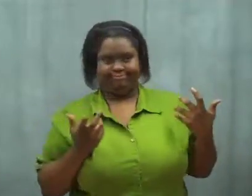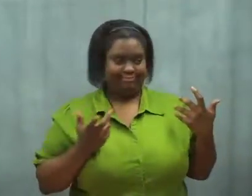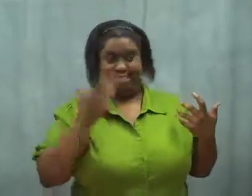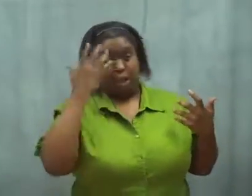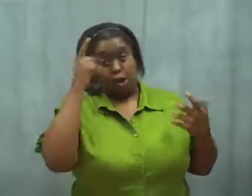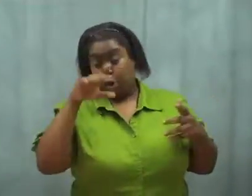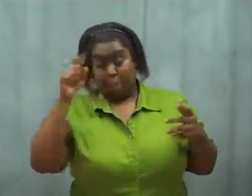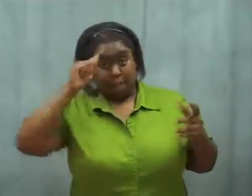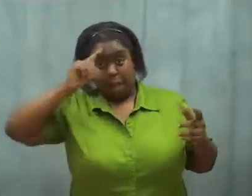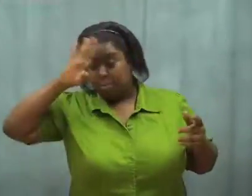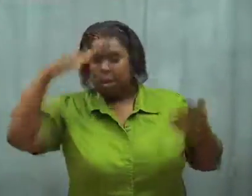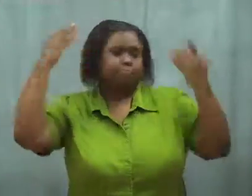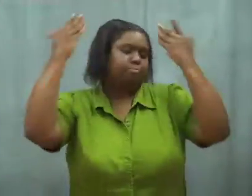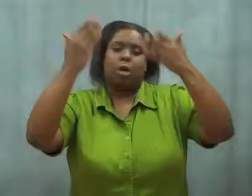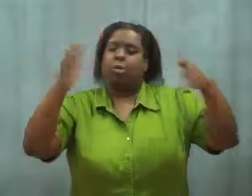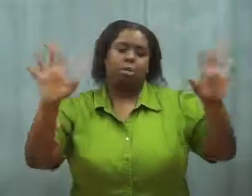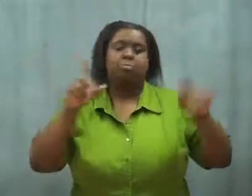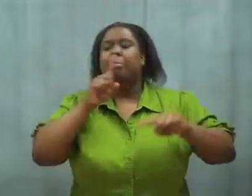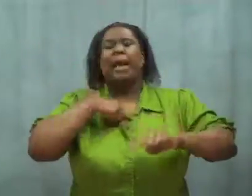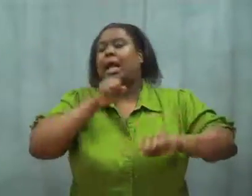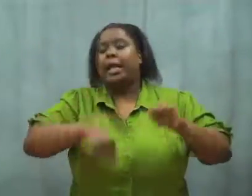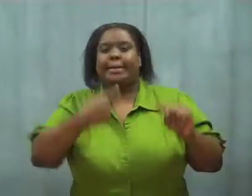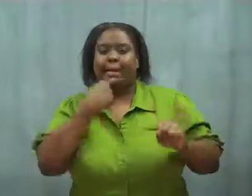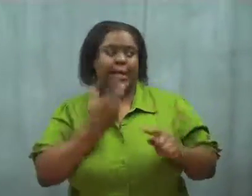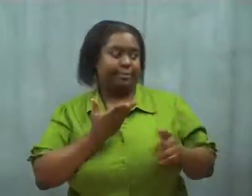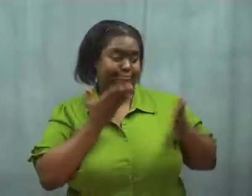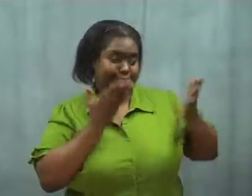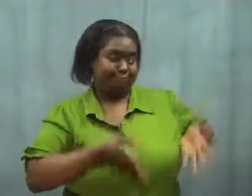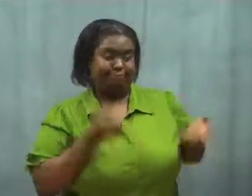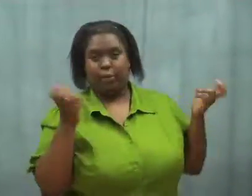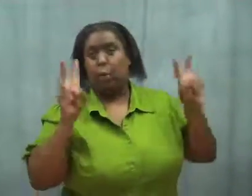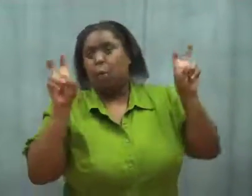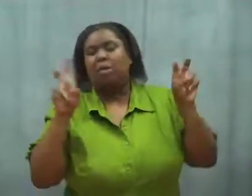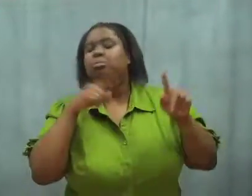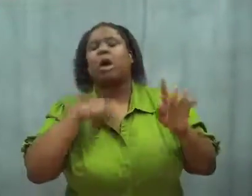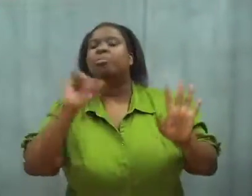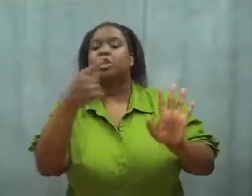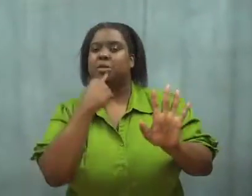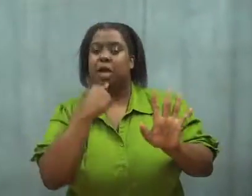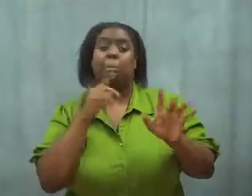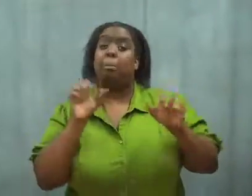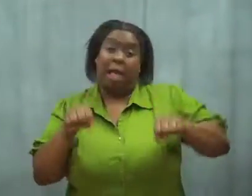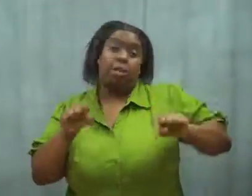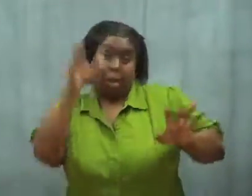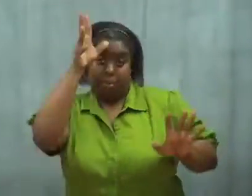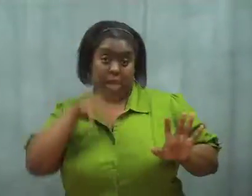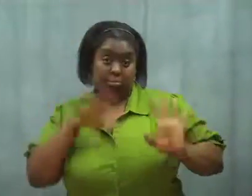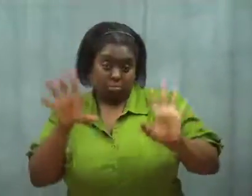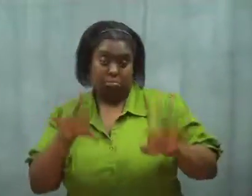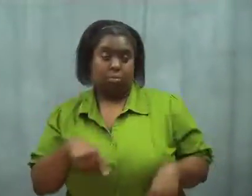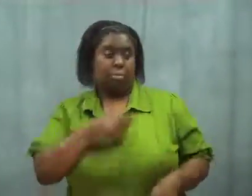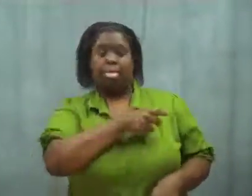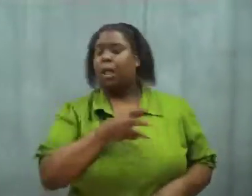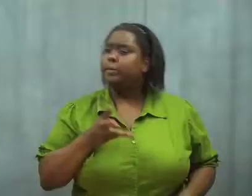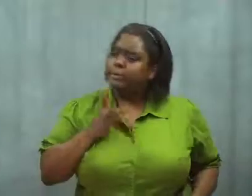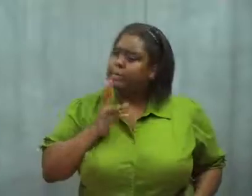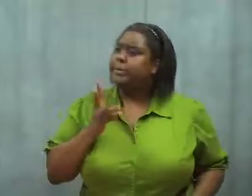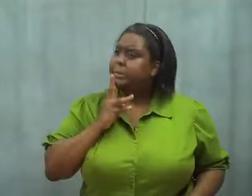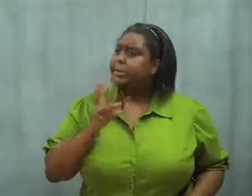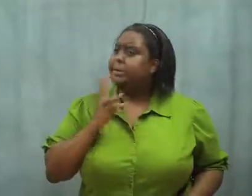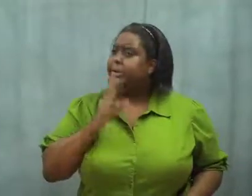It could even have been a tomboy, but I can't say for sure.